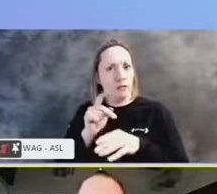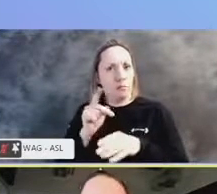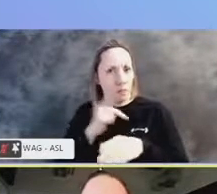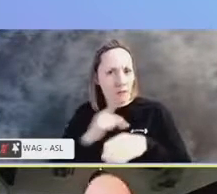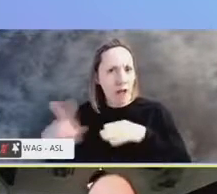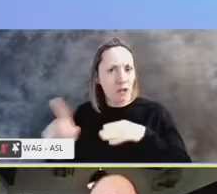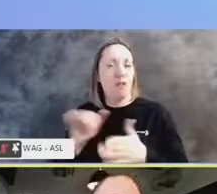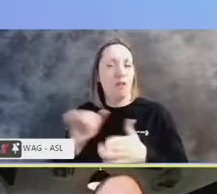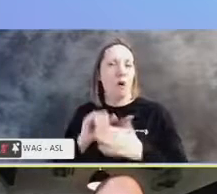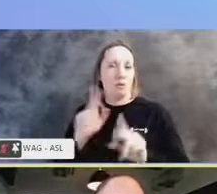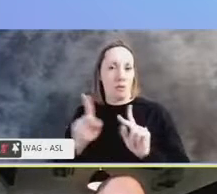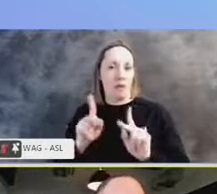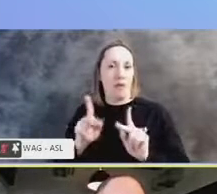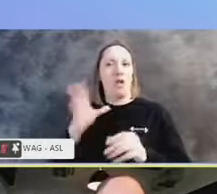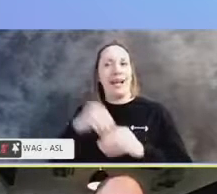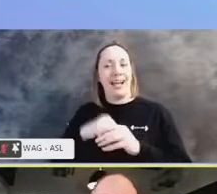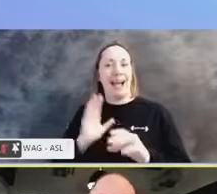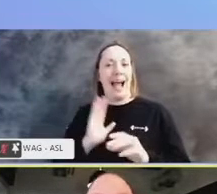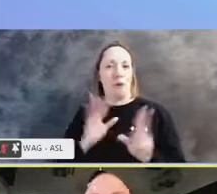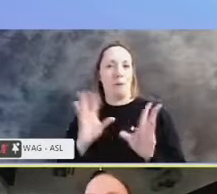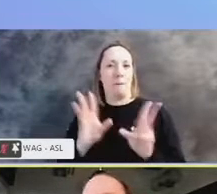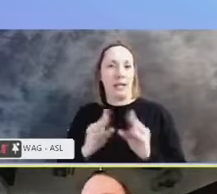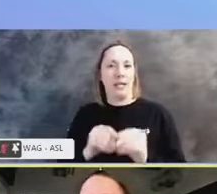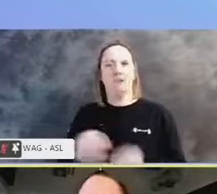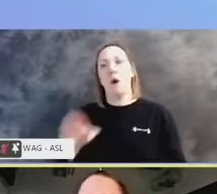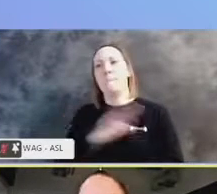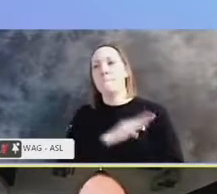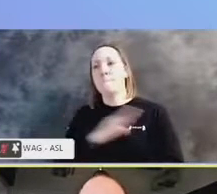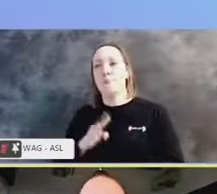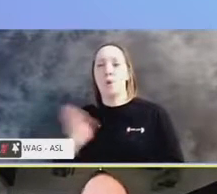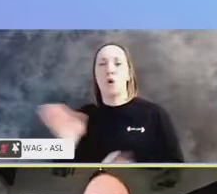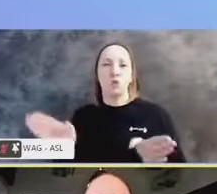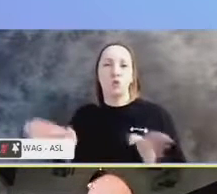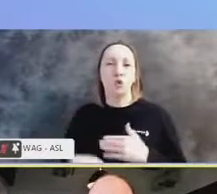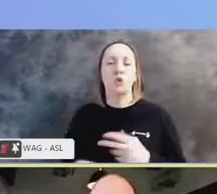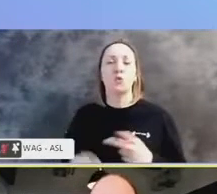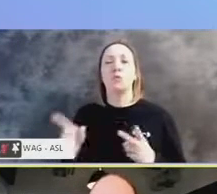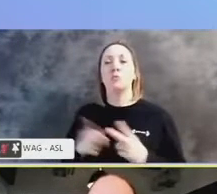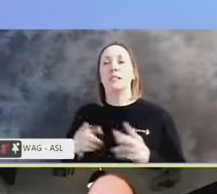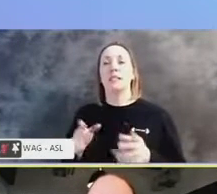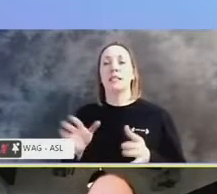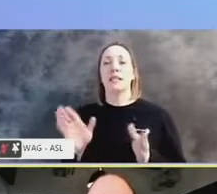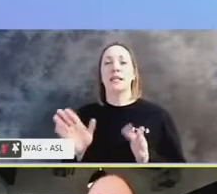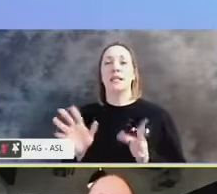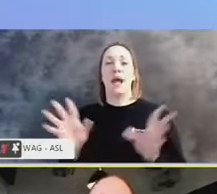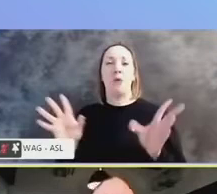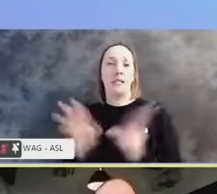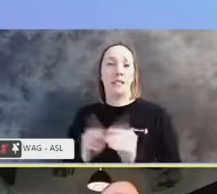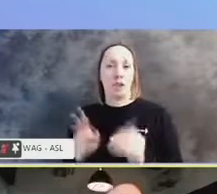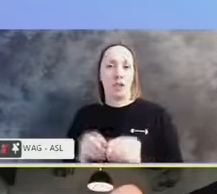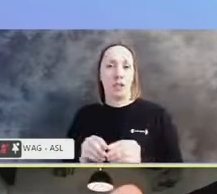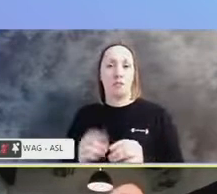impact of aging, but they're still very much active professionally. And those are the people who are in our